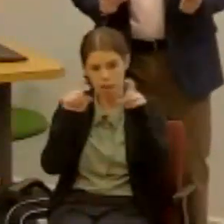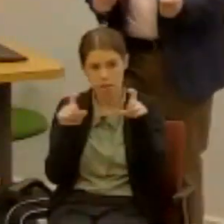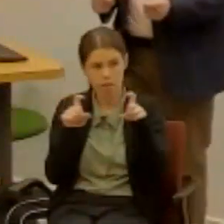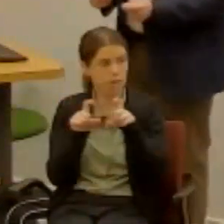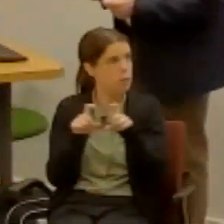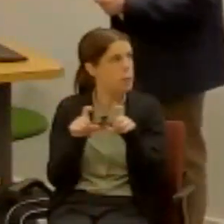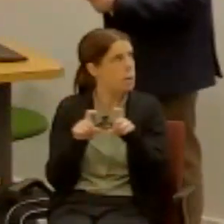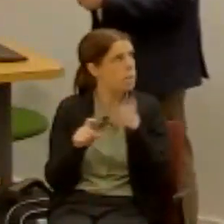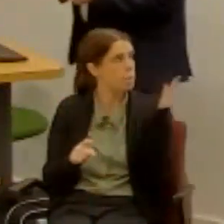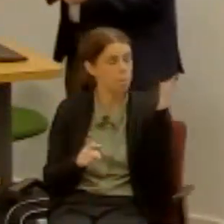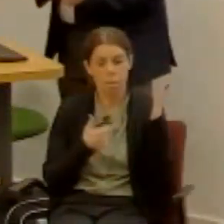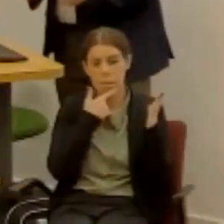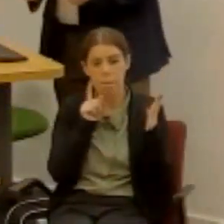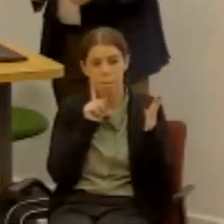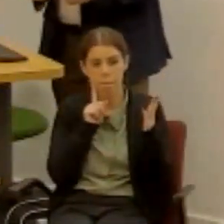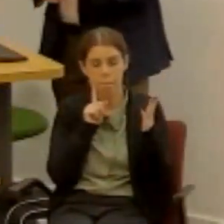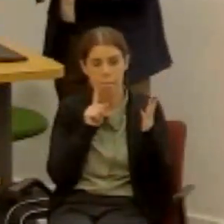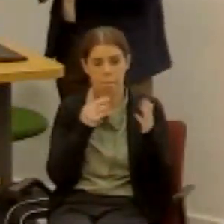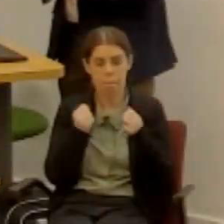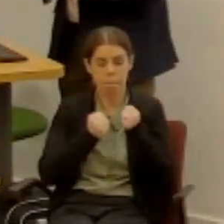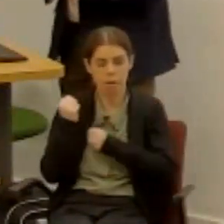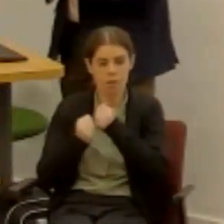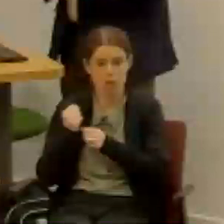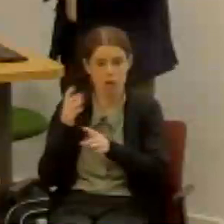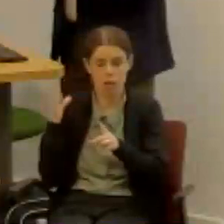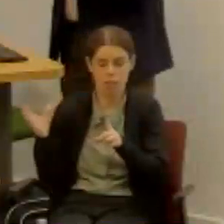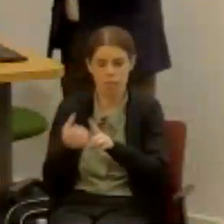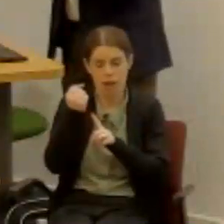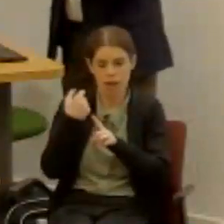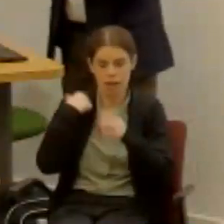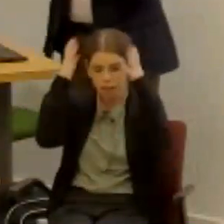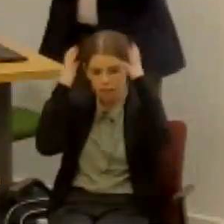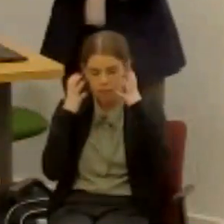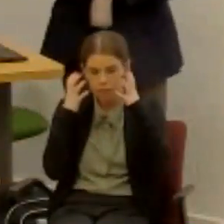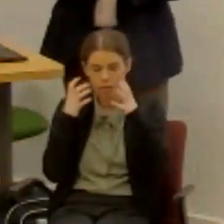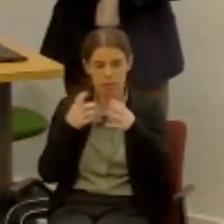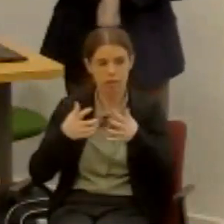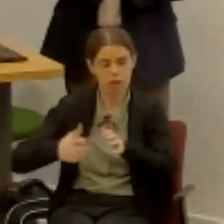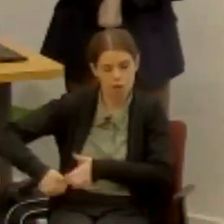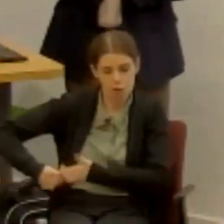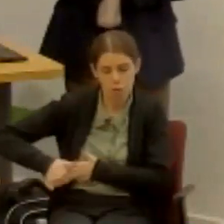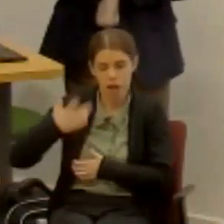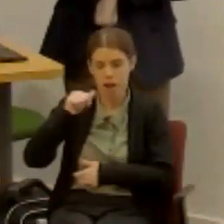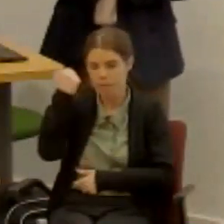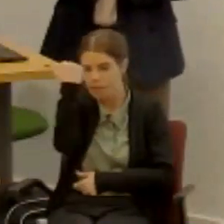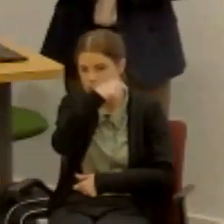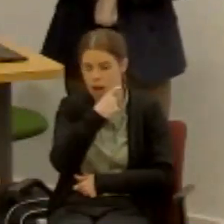Parents rush out to buy scrum caps. Rugby concussion problem can be tackled by smart mouth guards.